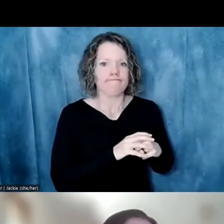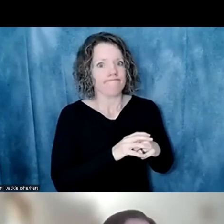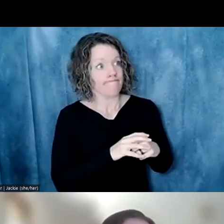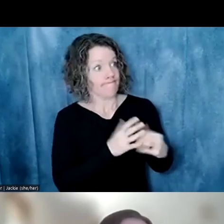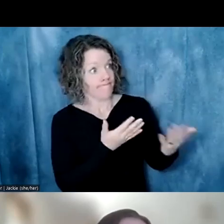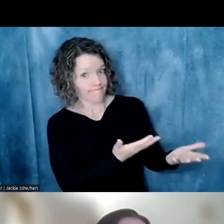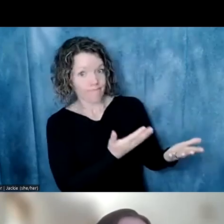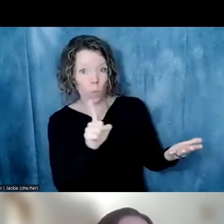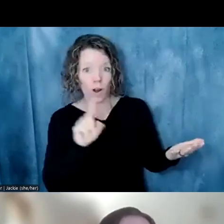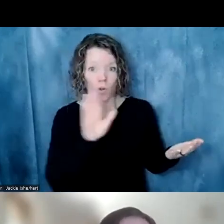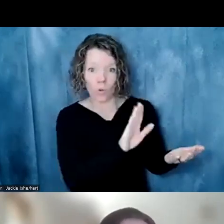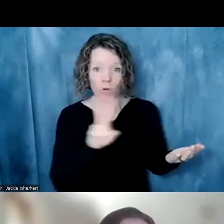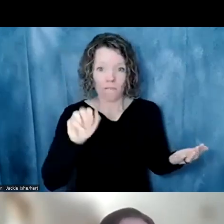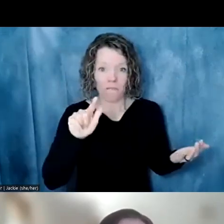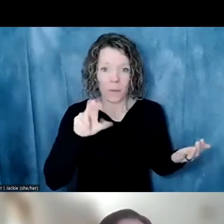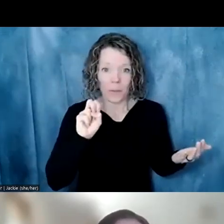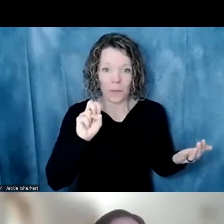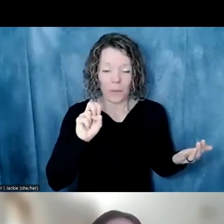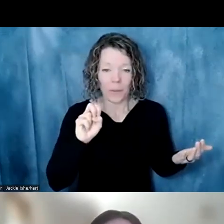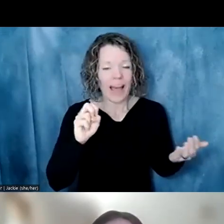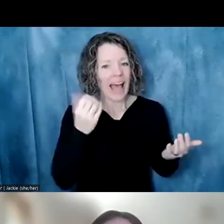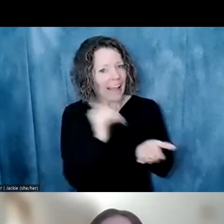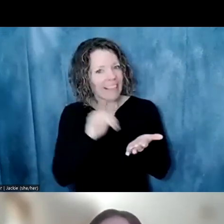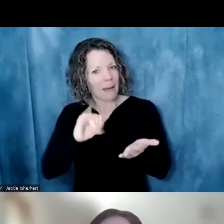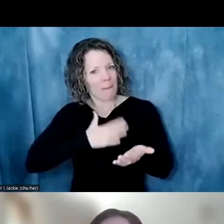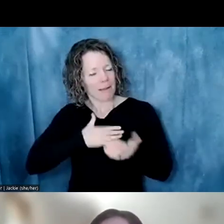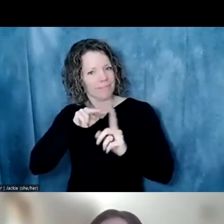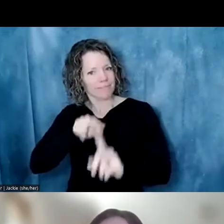what is one of the primary differences. And then you see, sort of, that primary